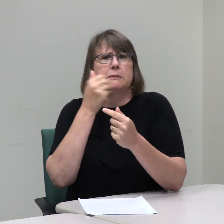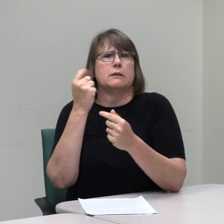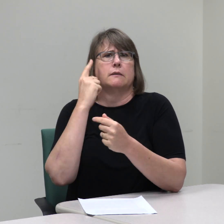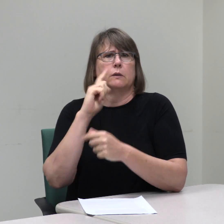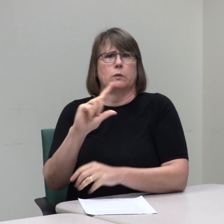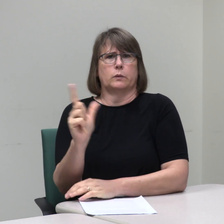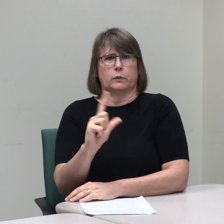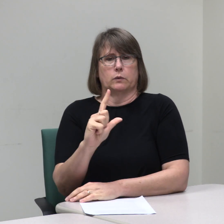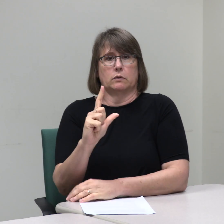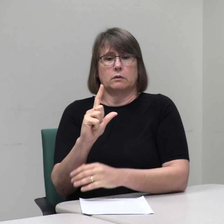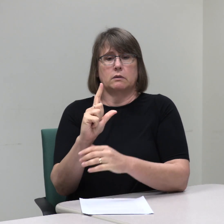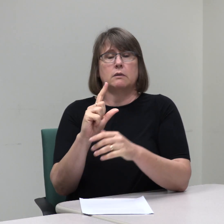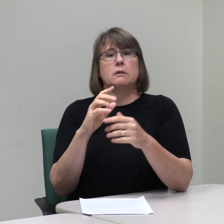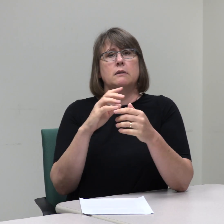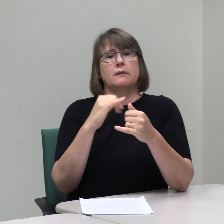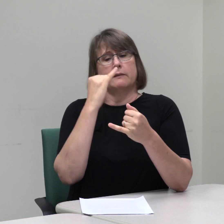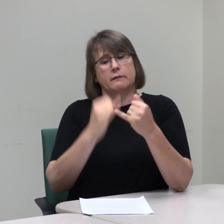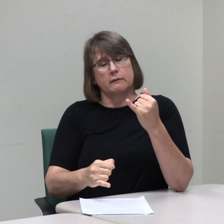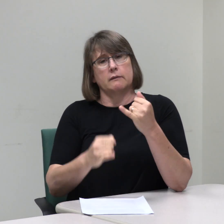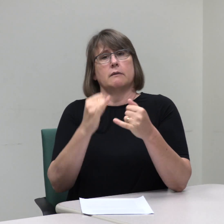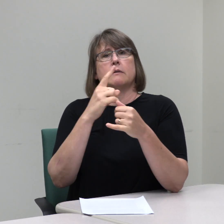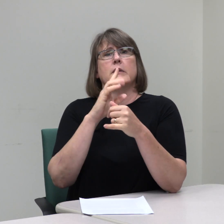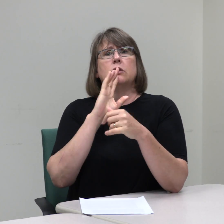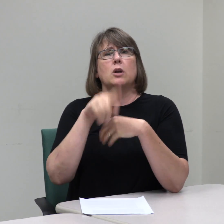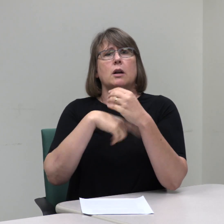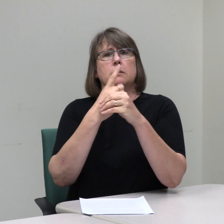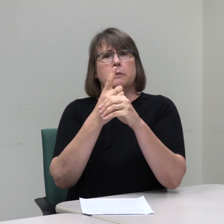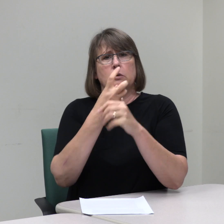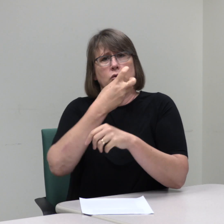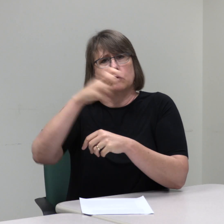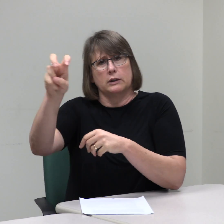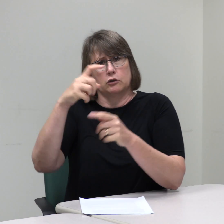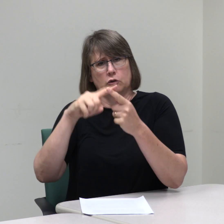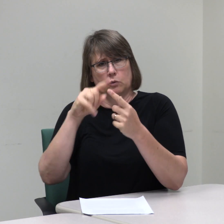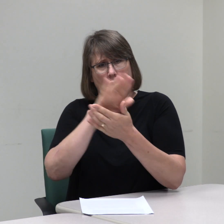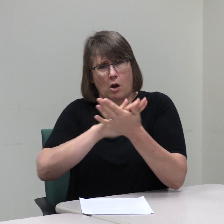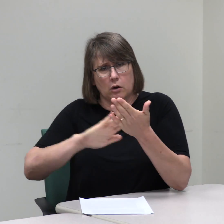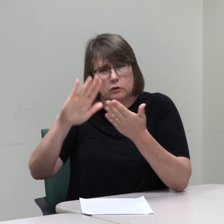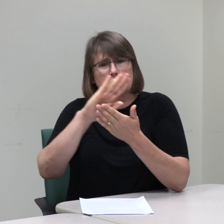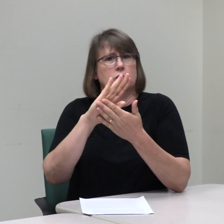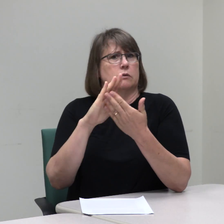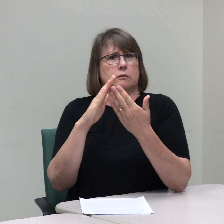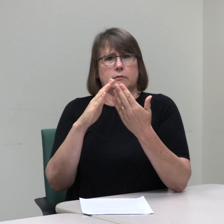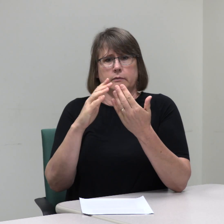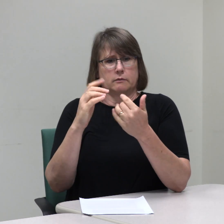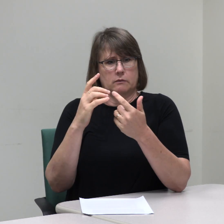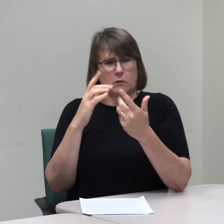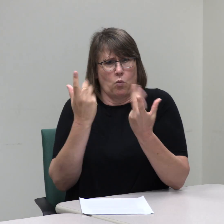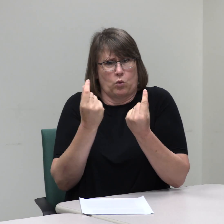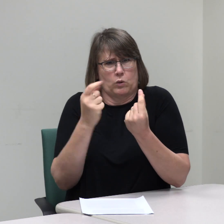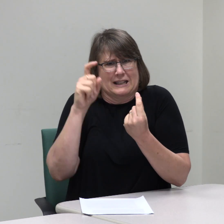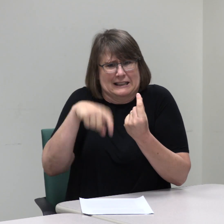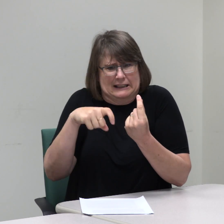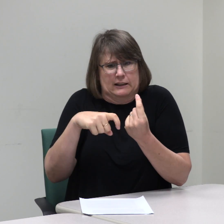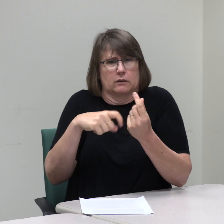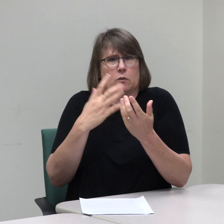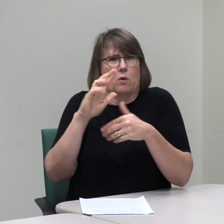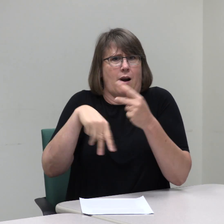what is best for Luke. Finally, we will talk about his transition to college. What does he need?